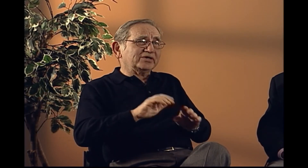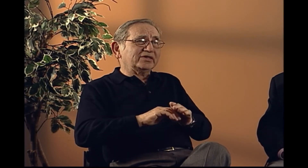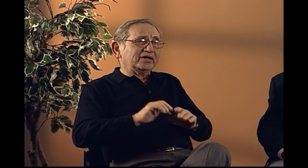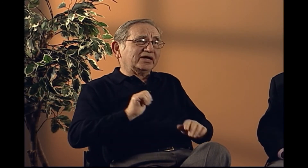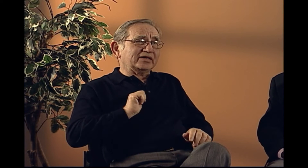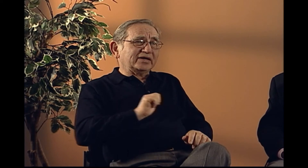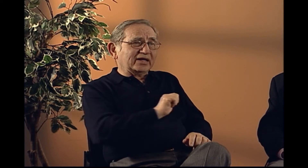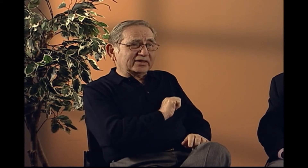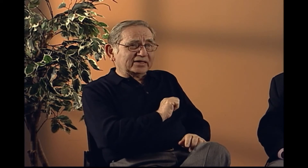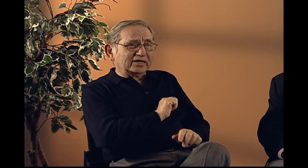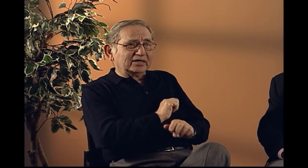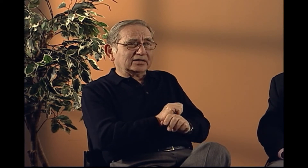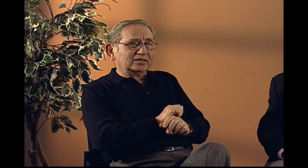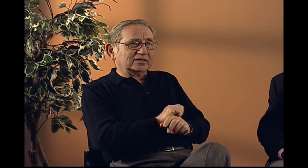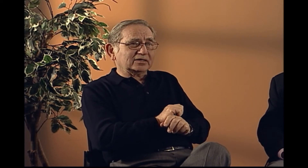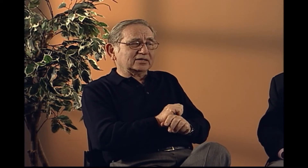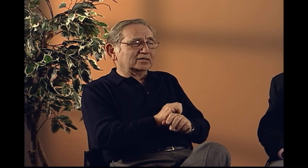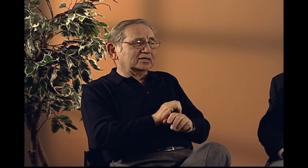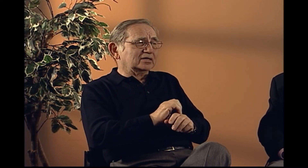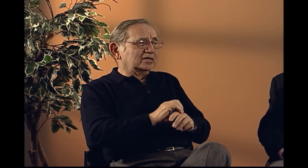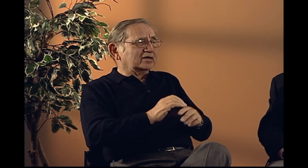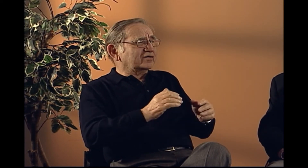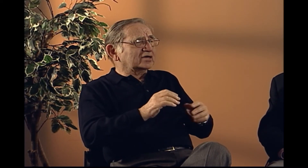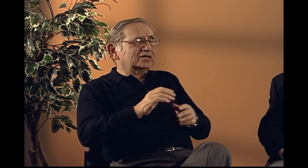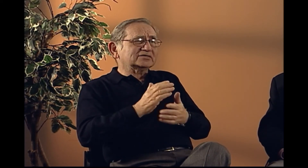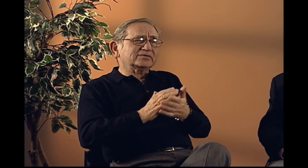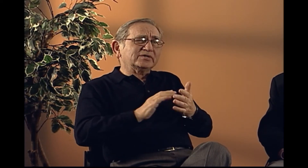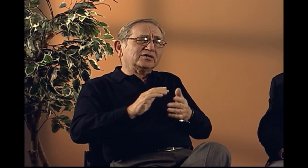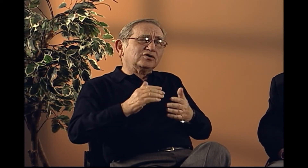from memory is that The Deaf Club --